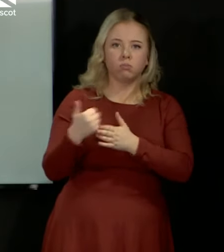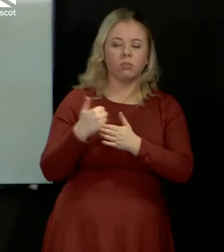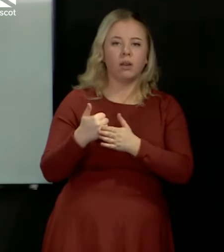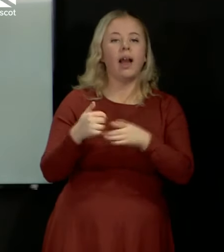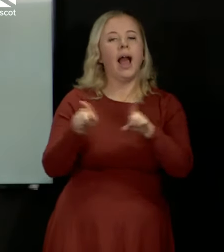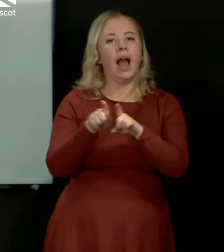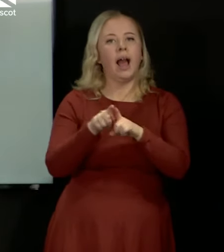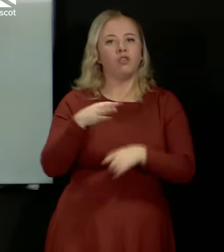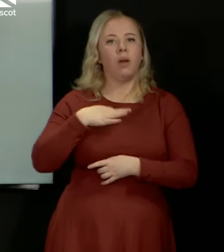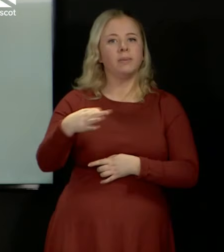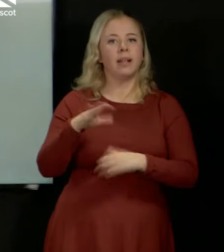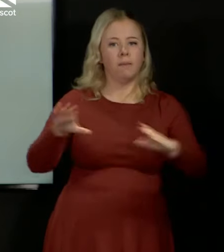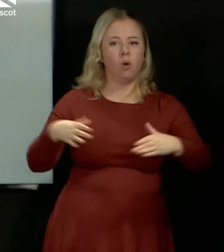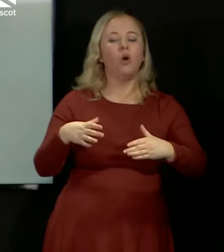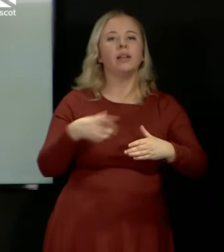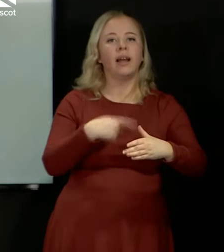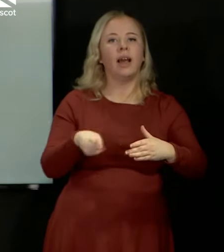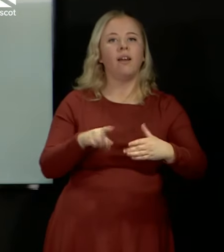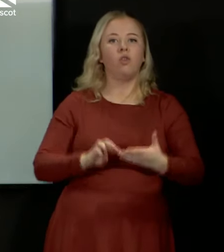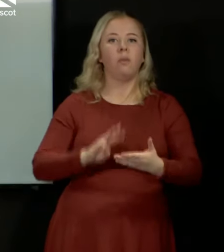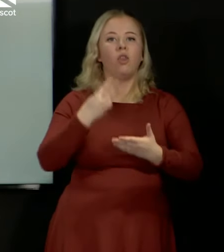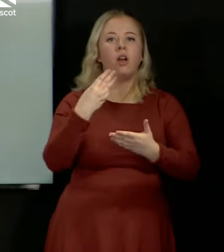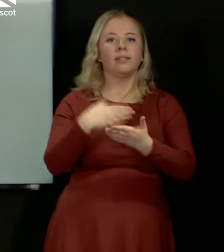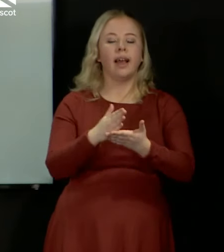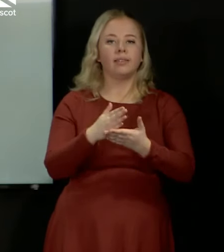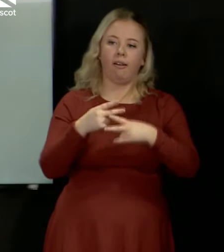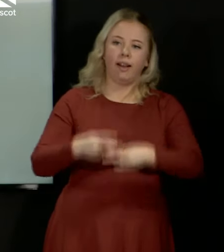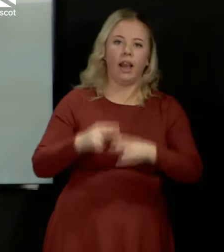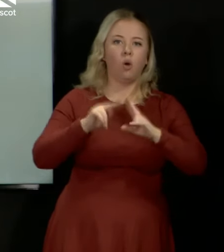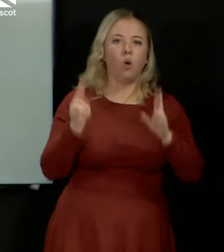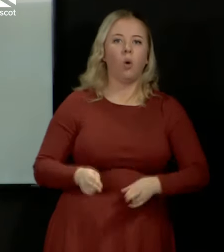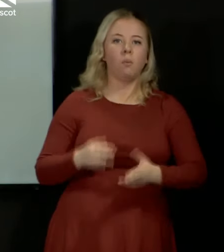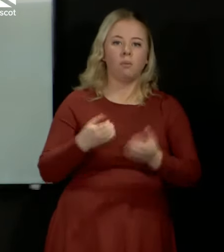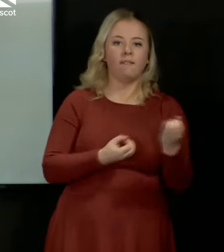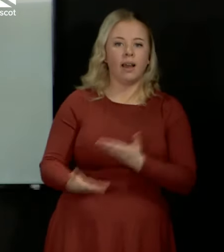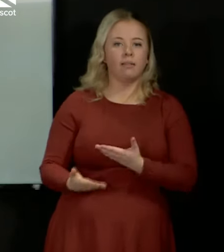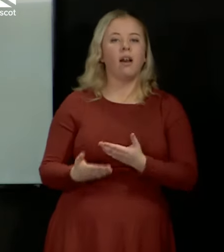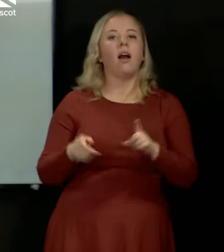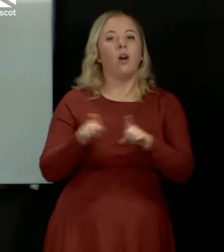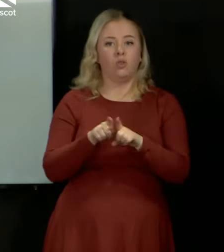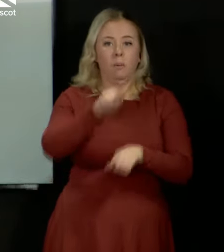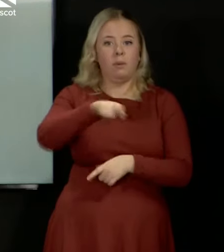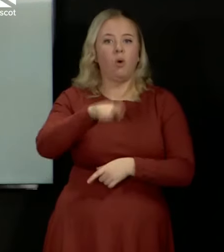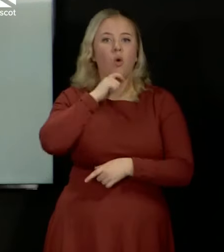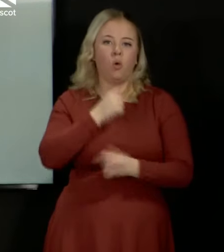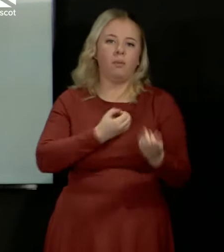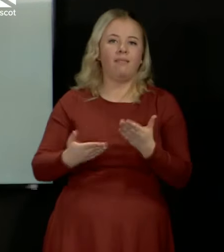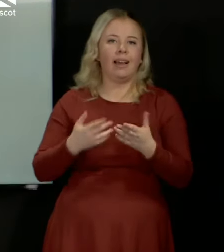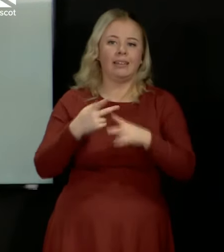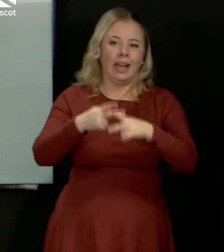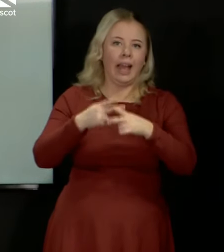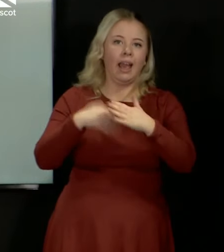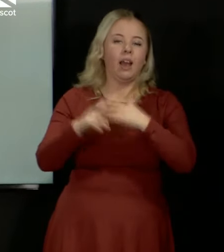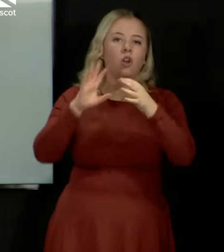body of the third sector care home providers and providers of care in a home setting. And